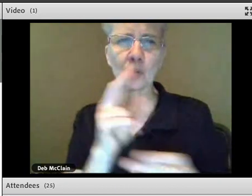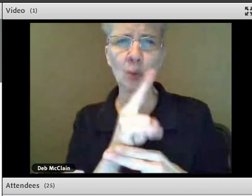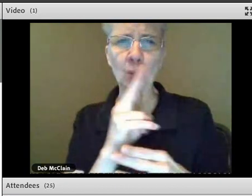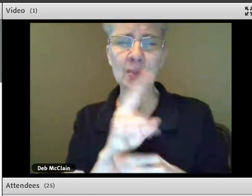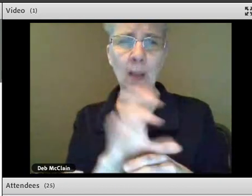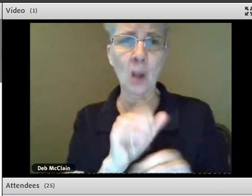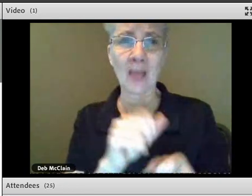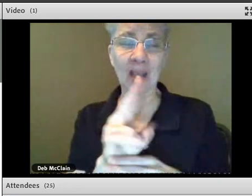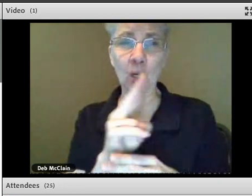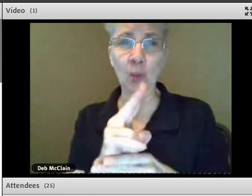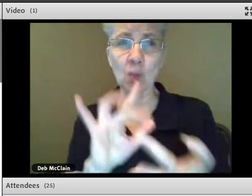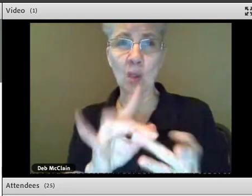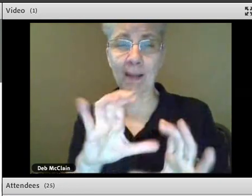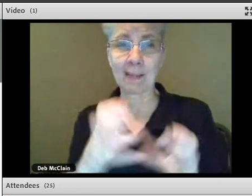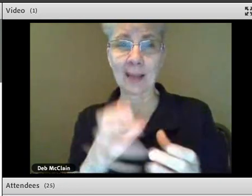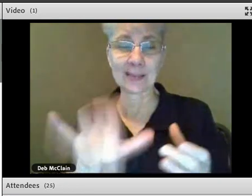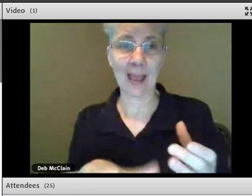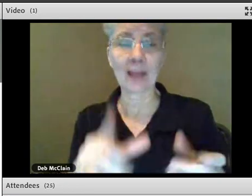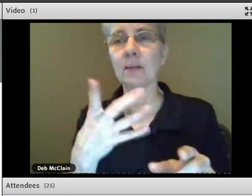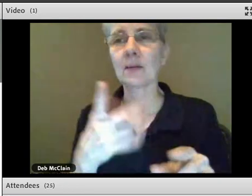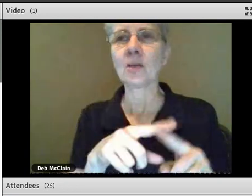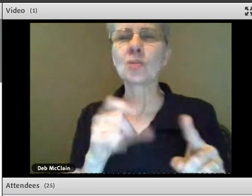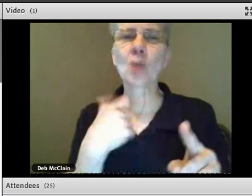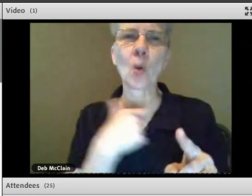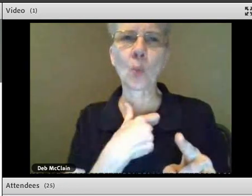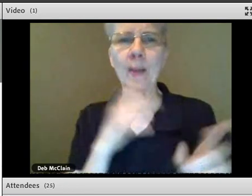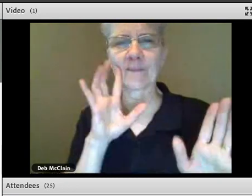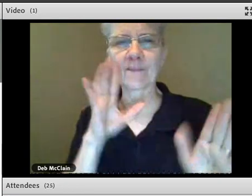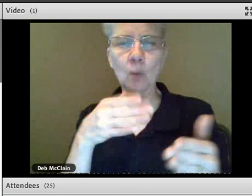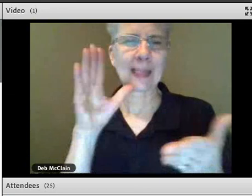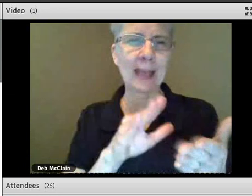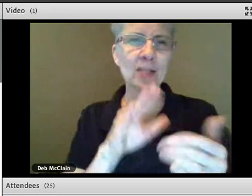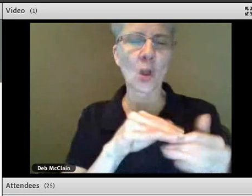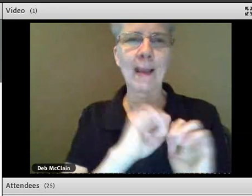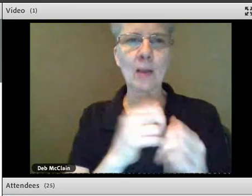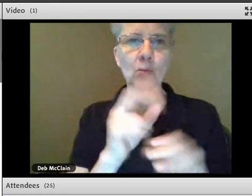how are they going to use the online class? And so we focused less on how to use the computer